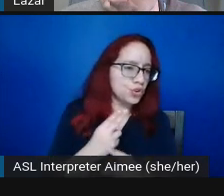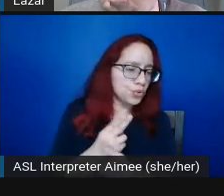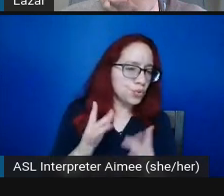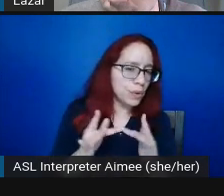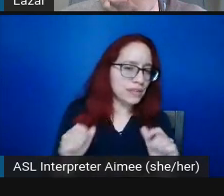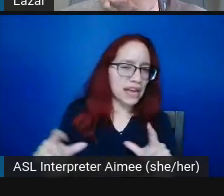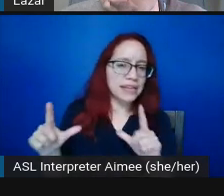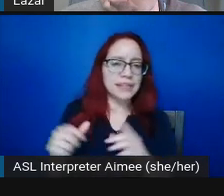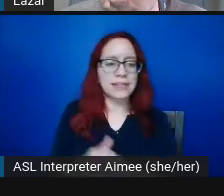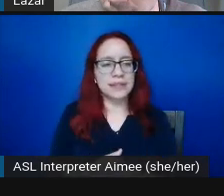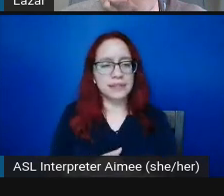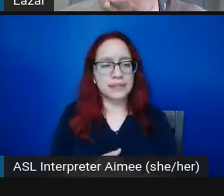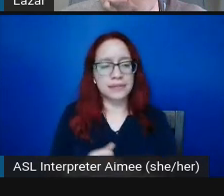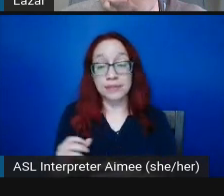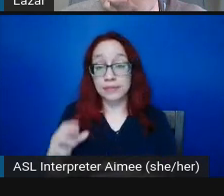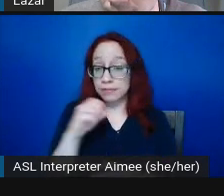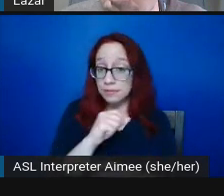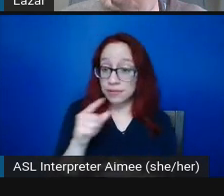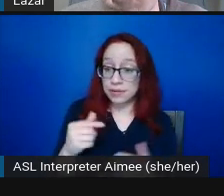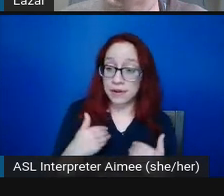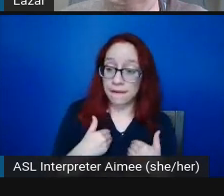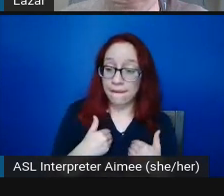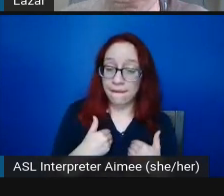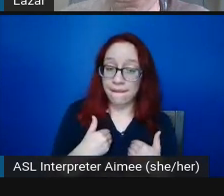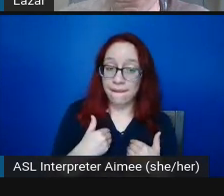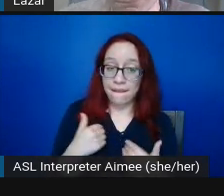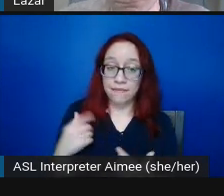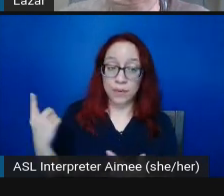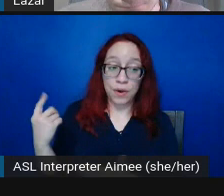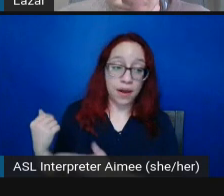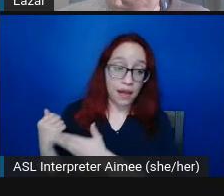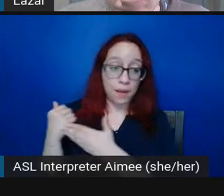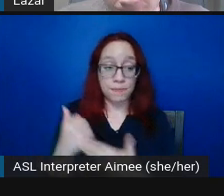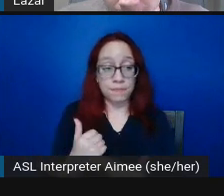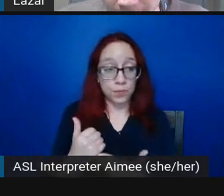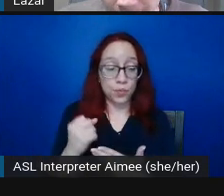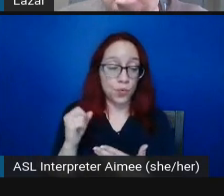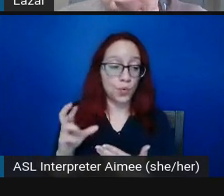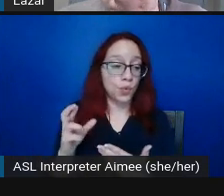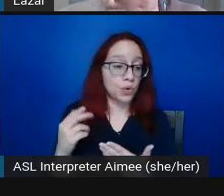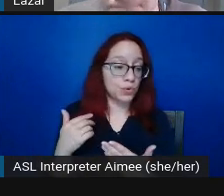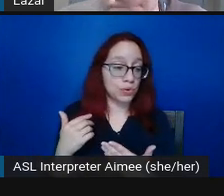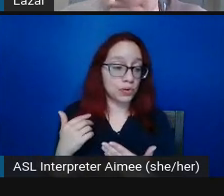Assuming that they have a helping hand or that they will not use your website